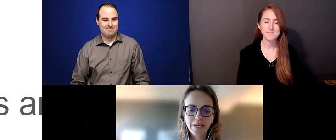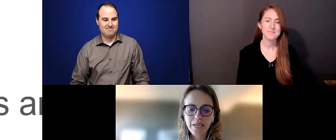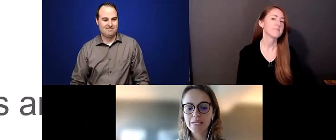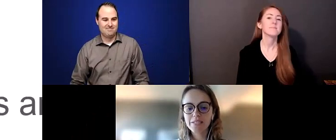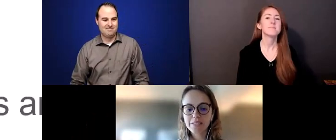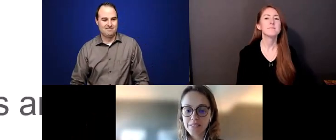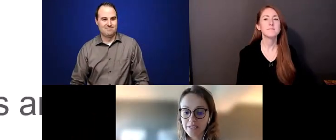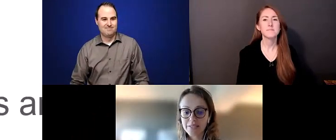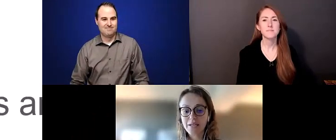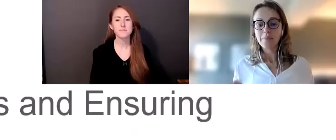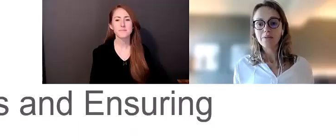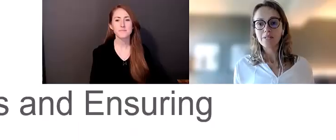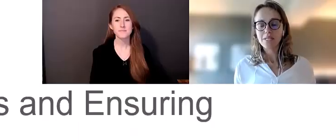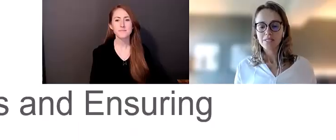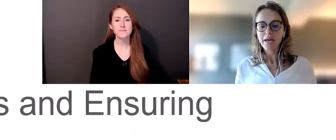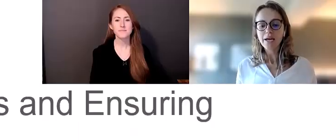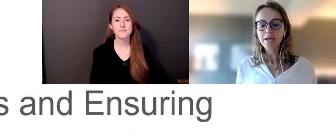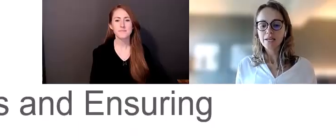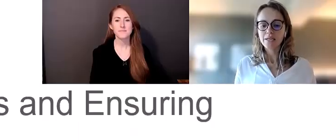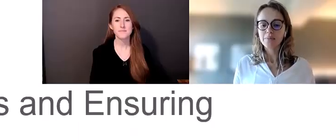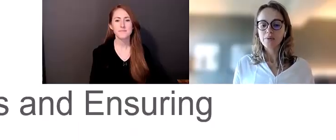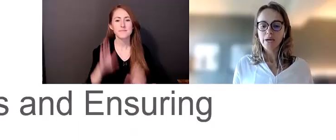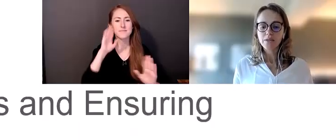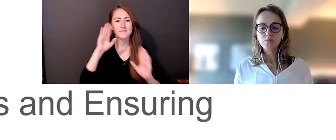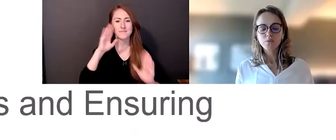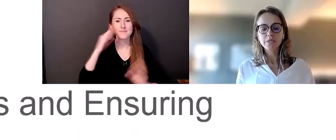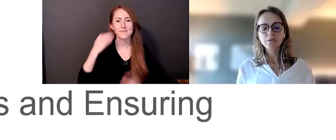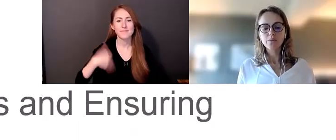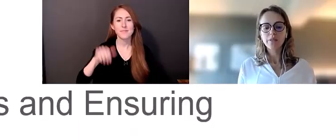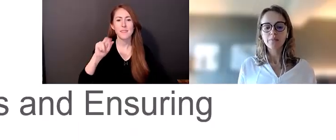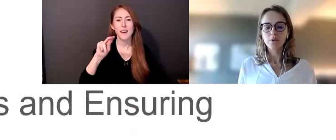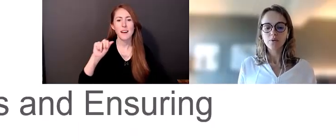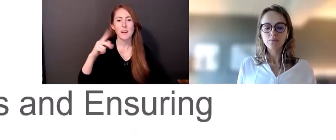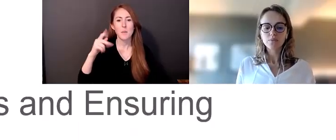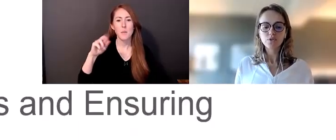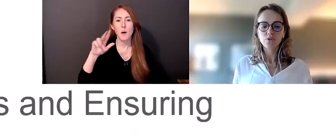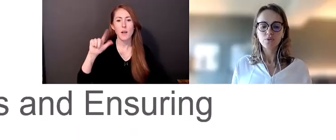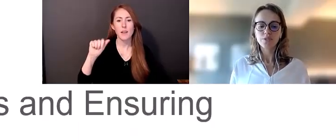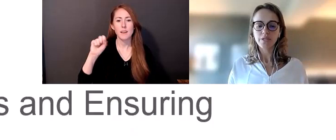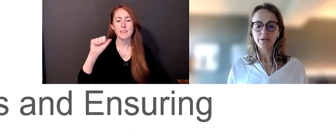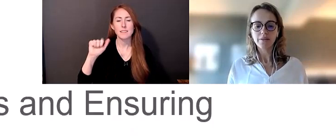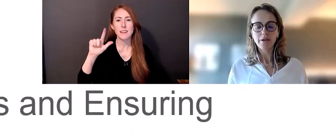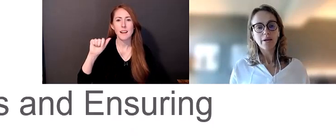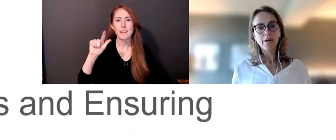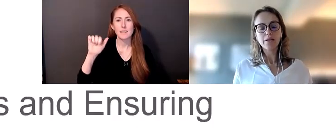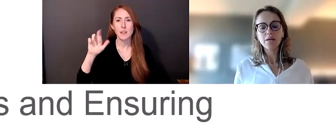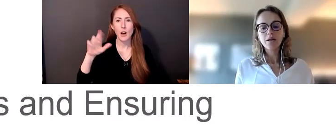Here is Ana Paula Salazar. I am a white woman with blonde, shoulder-length hair.